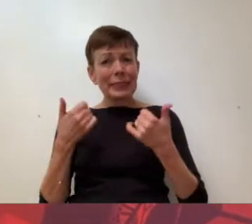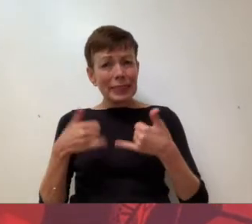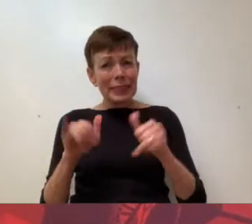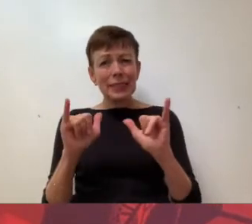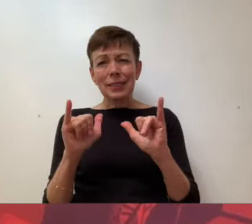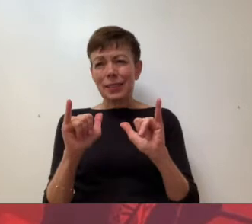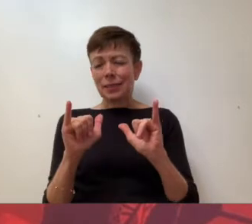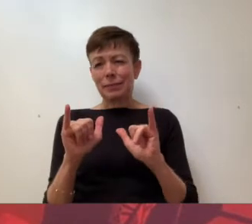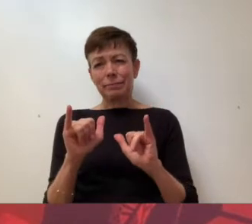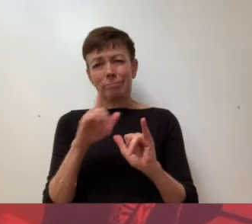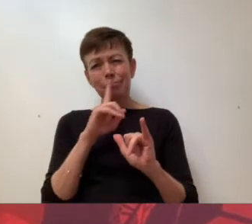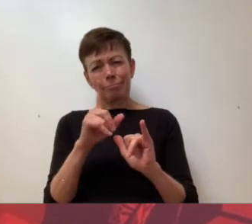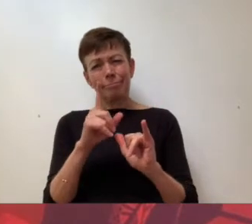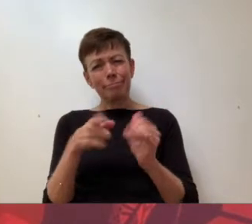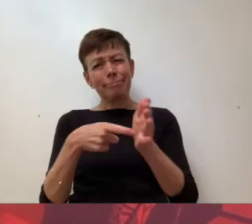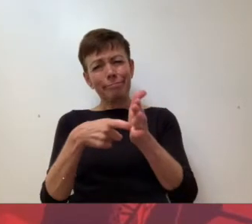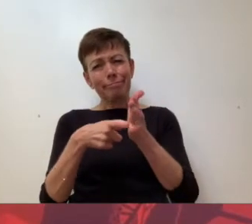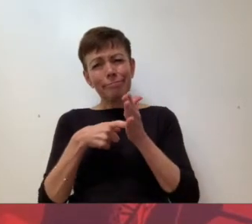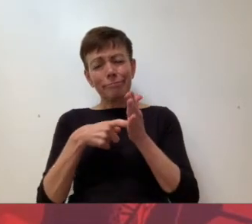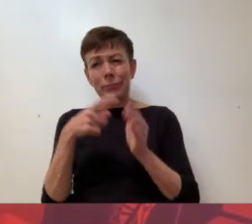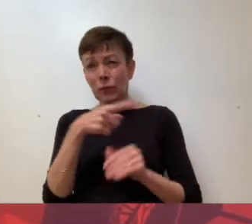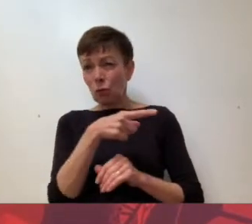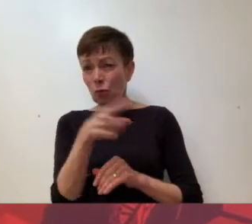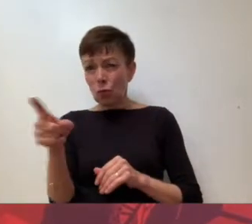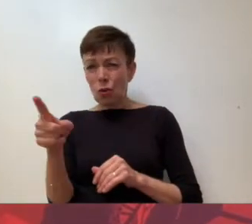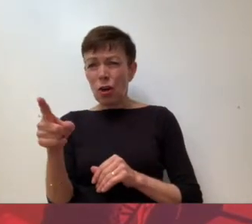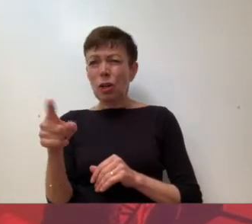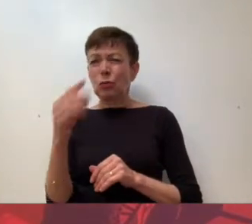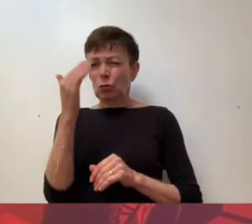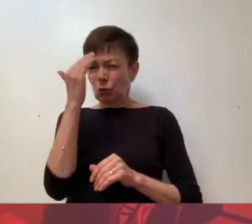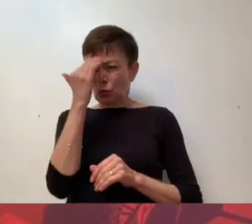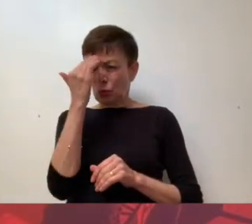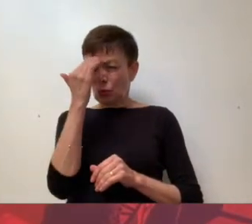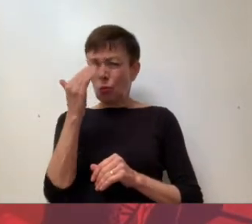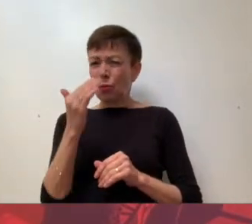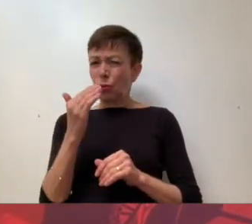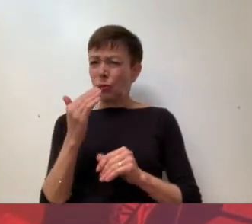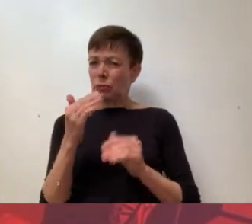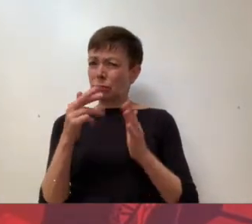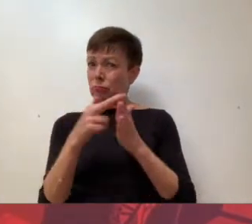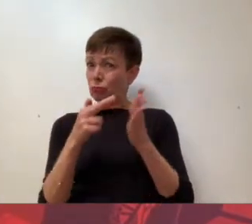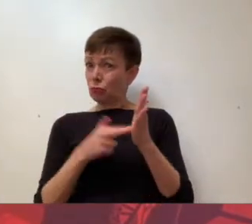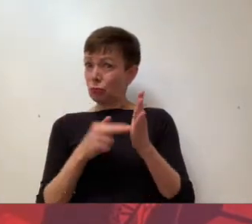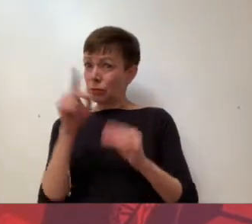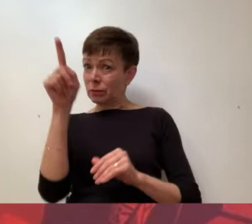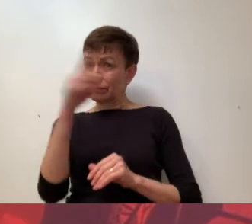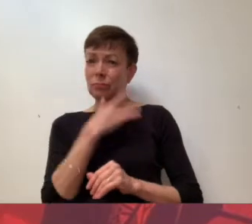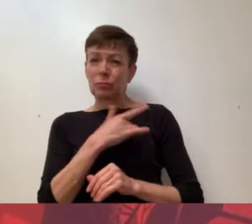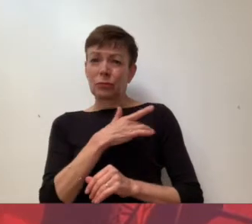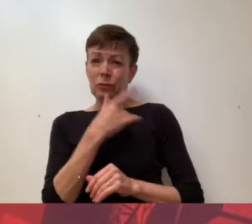much as possible, we still need all members of our public to please be mindful of all